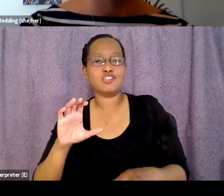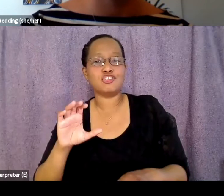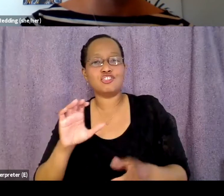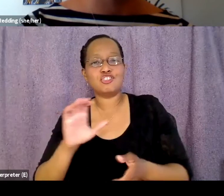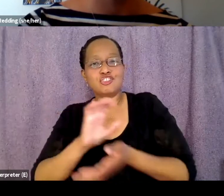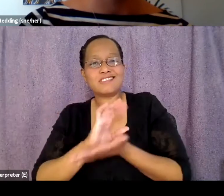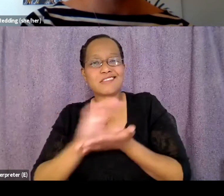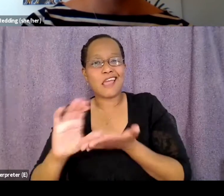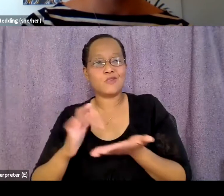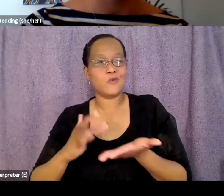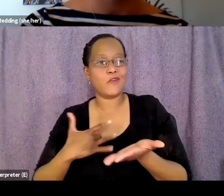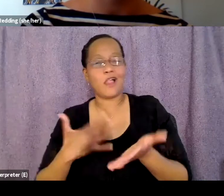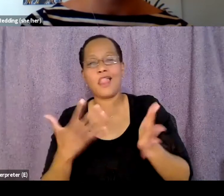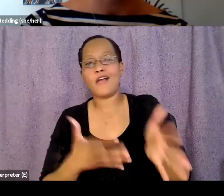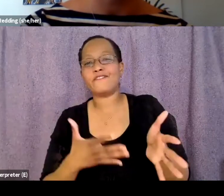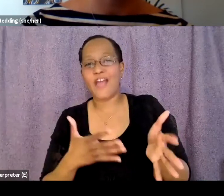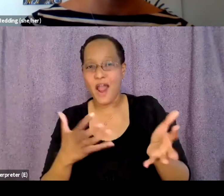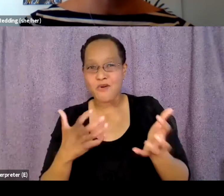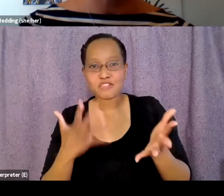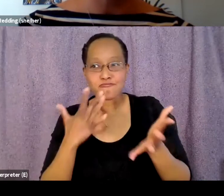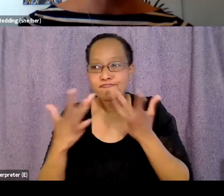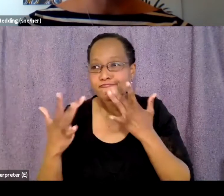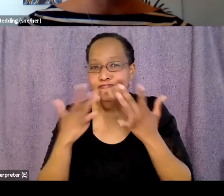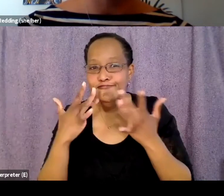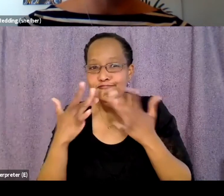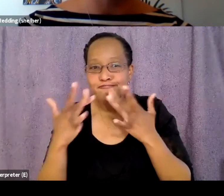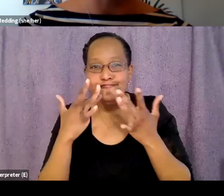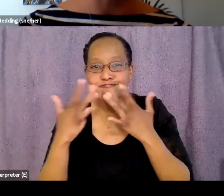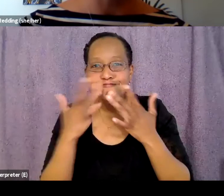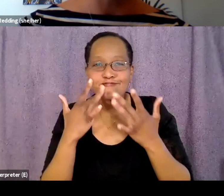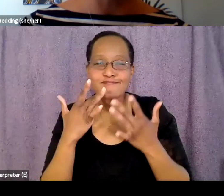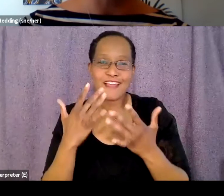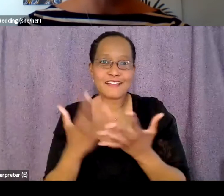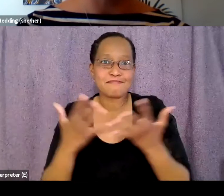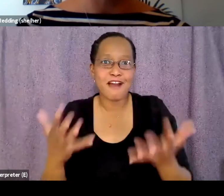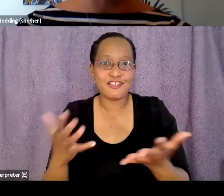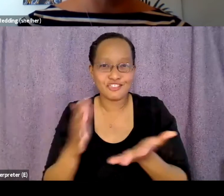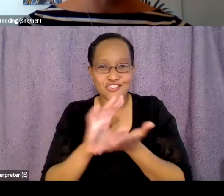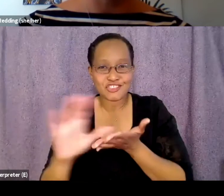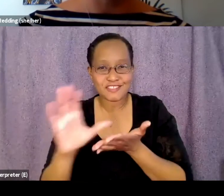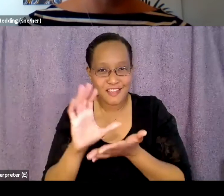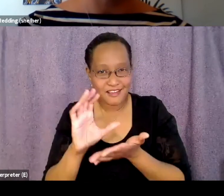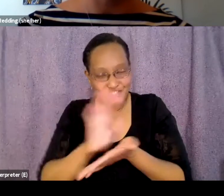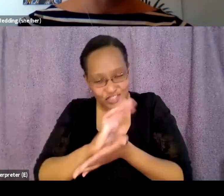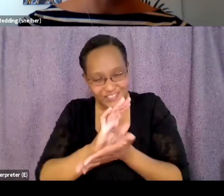it anyway, I want to make sure that I give my case bugs as much cheesecake options as possible.